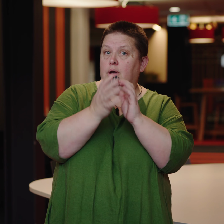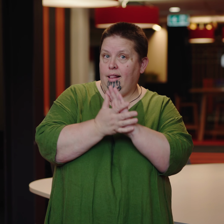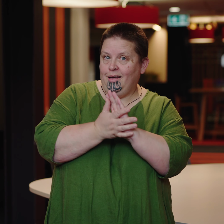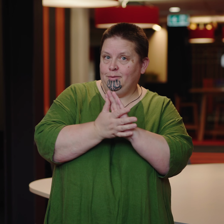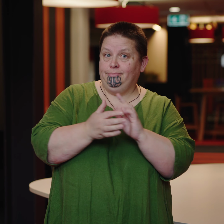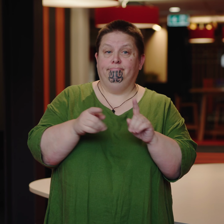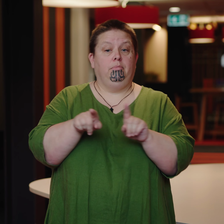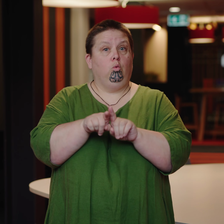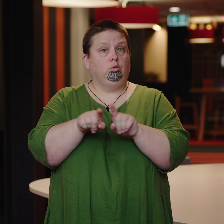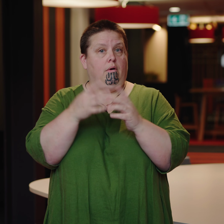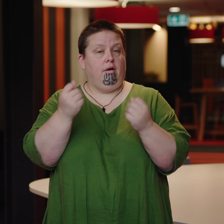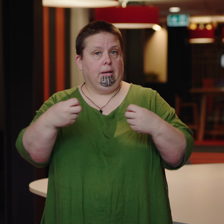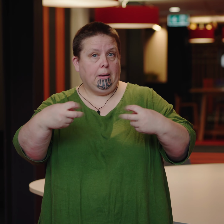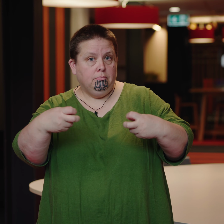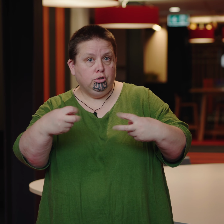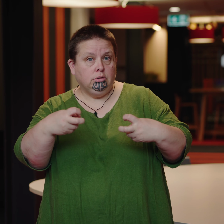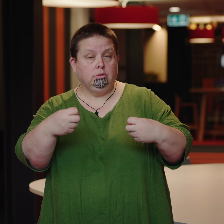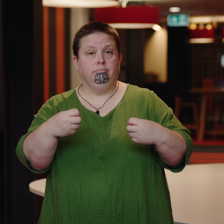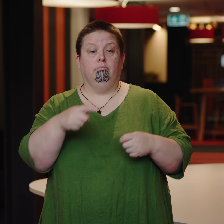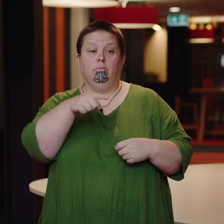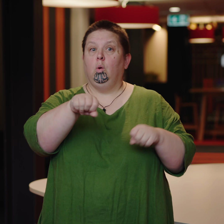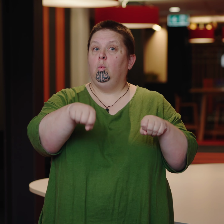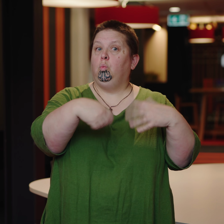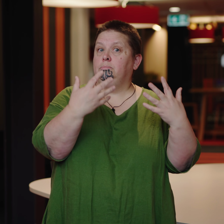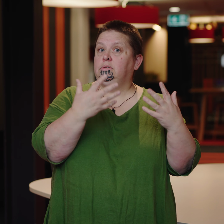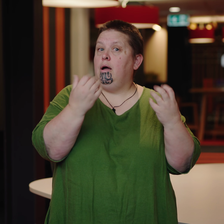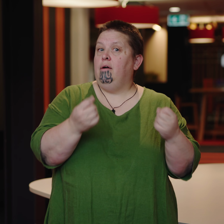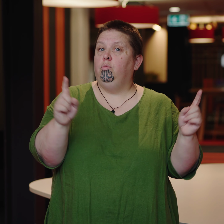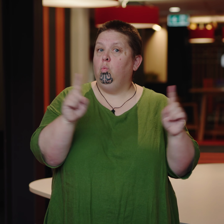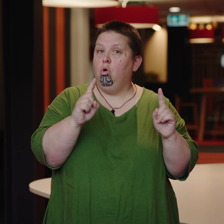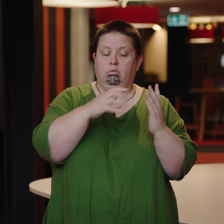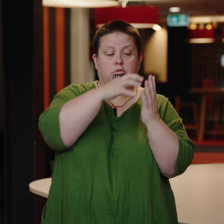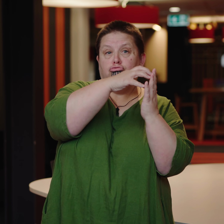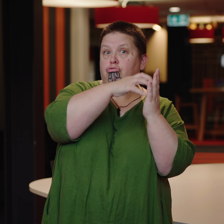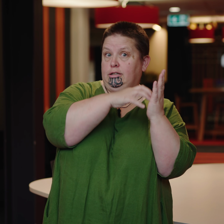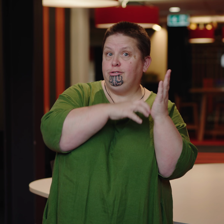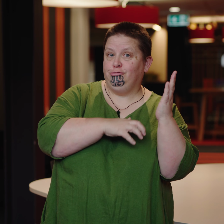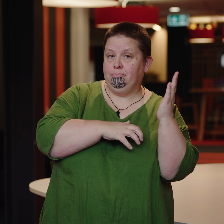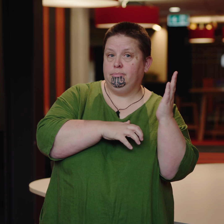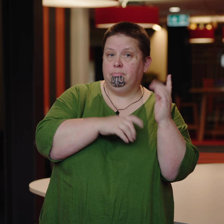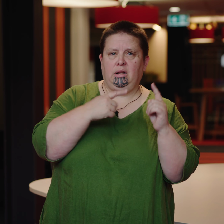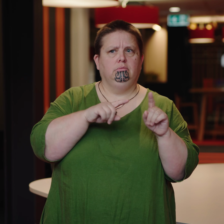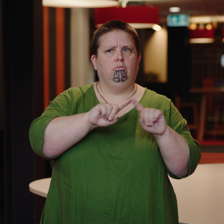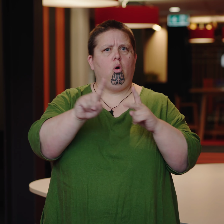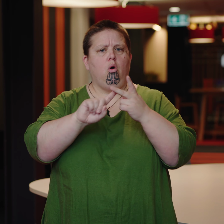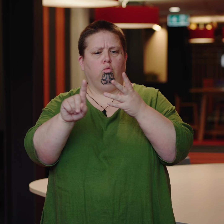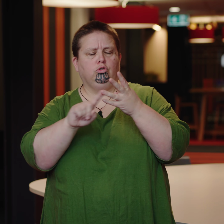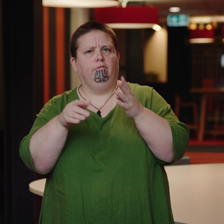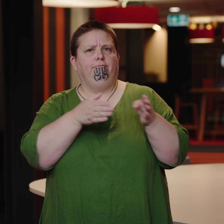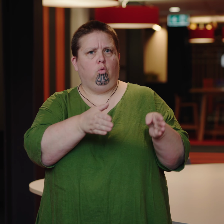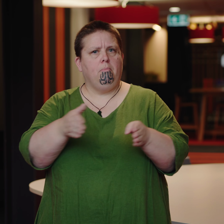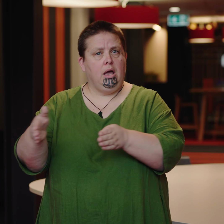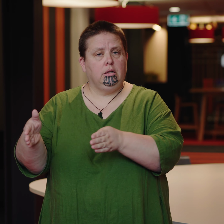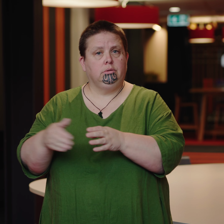As well as this video in NZSL with captions available, over on our website we have a transcript and alternate formats.